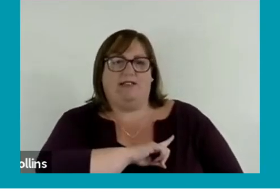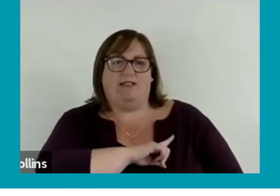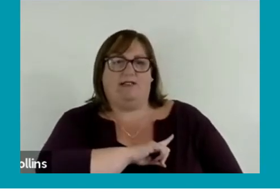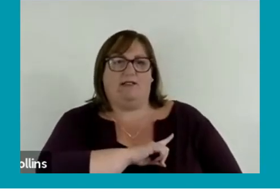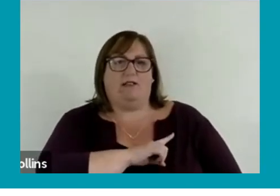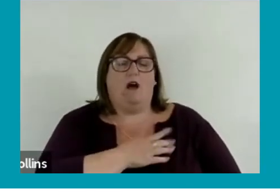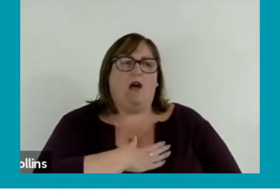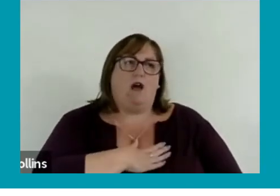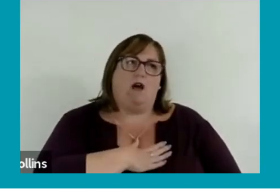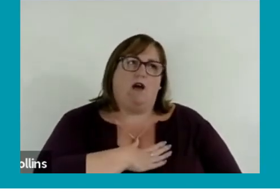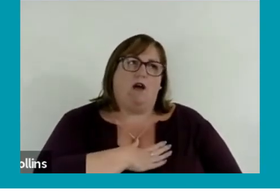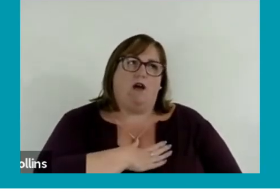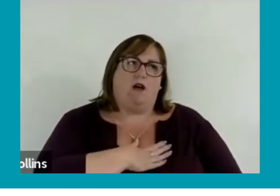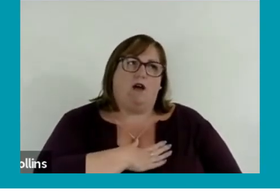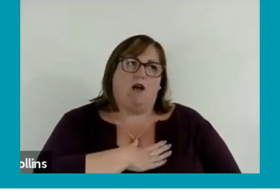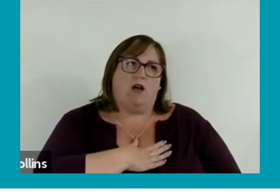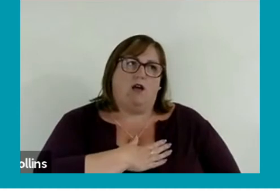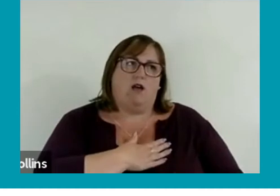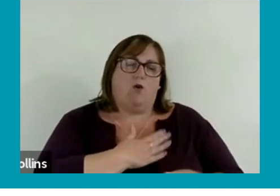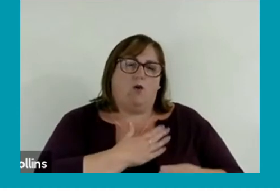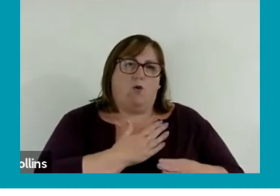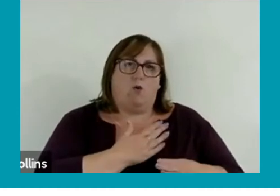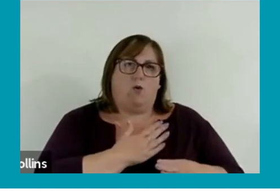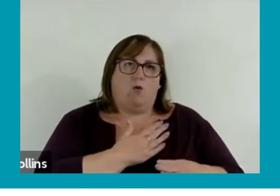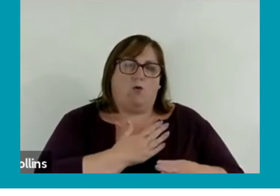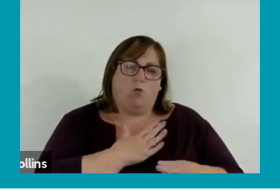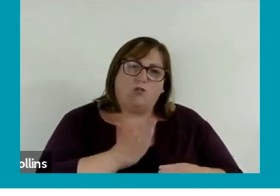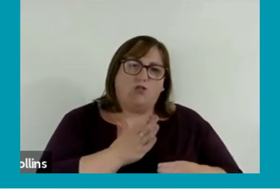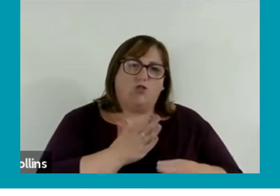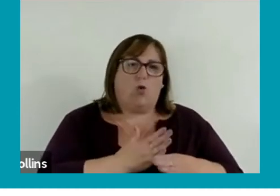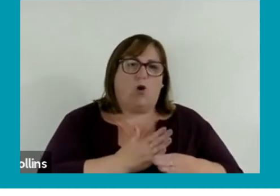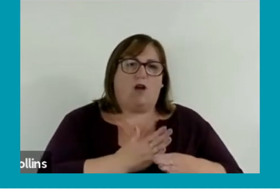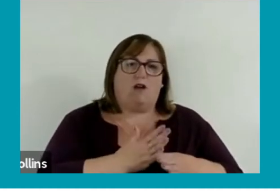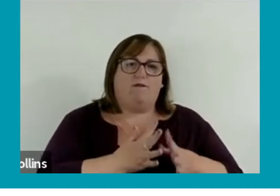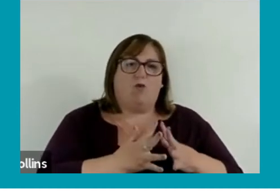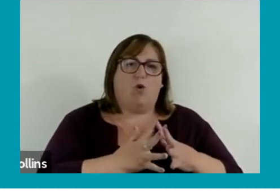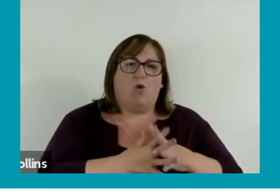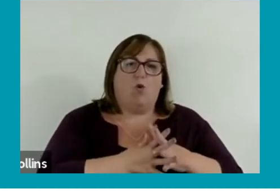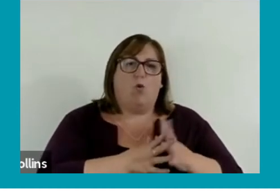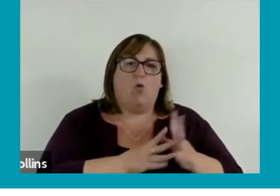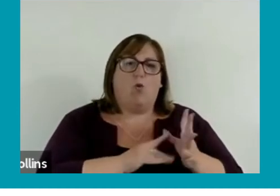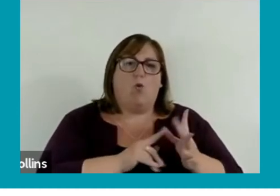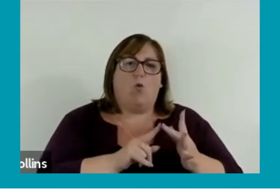is not only because it's a big company and i know corporate the idea of corporate can scare a lot of